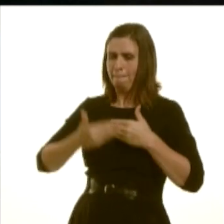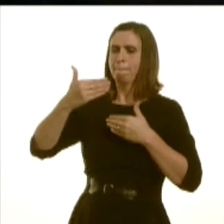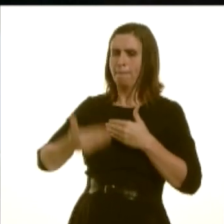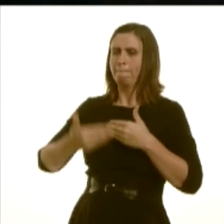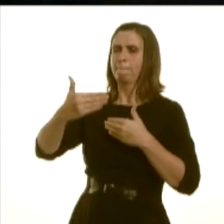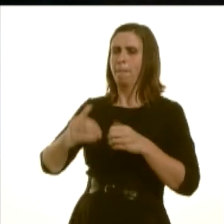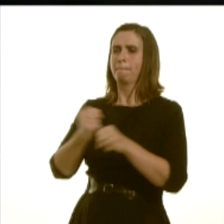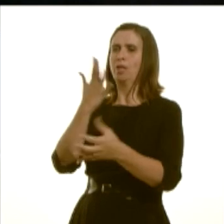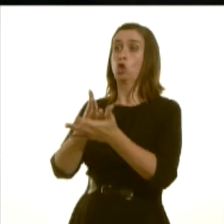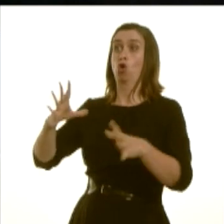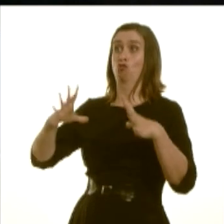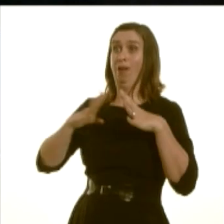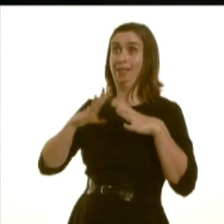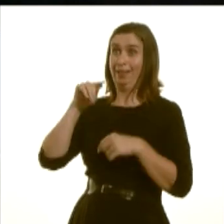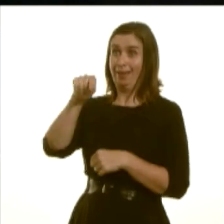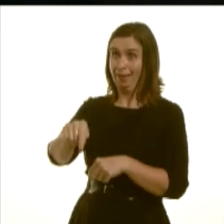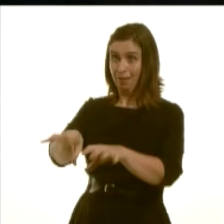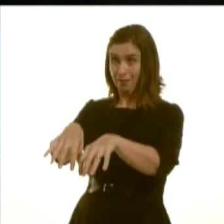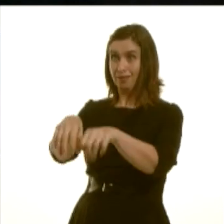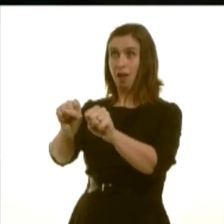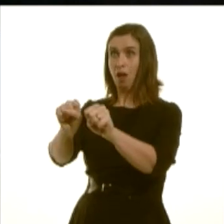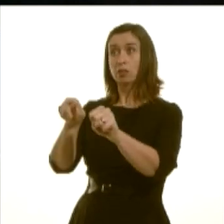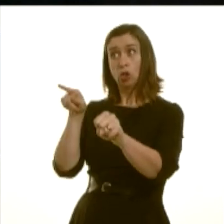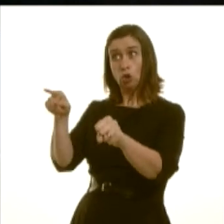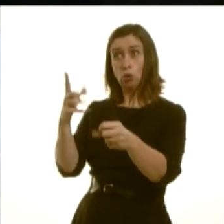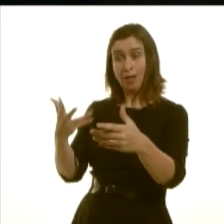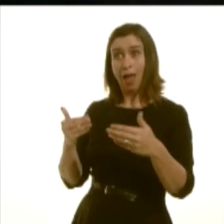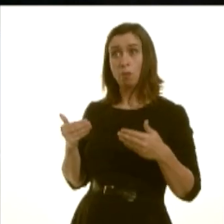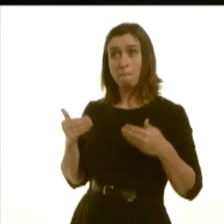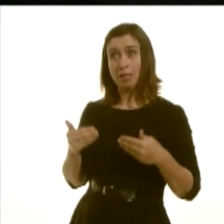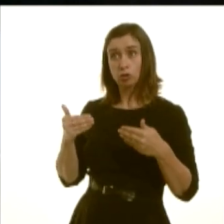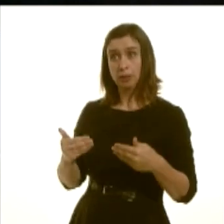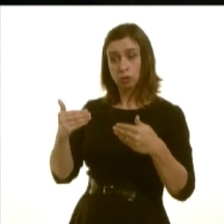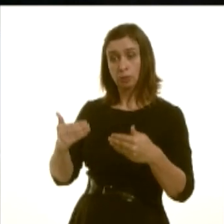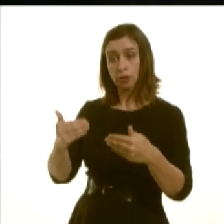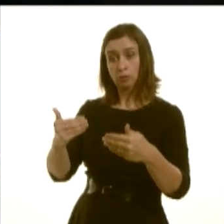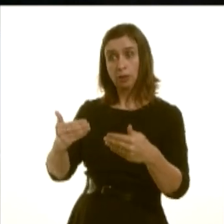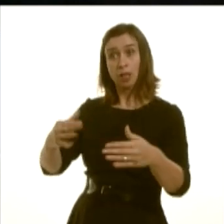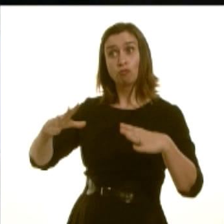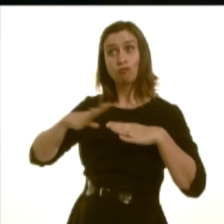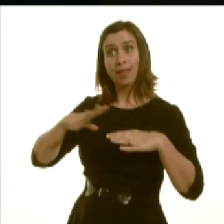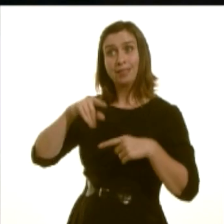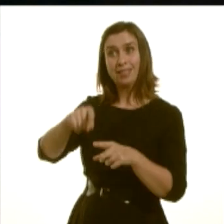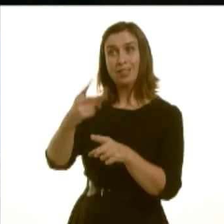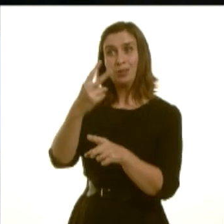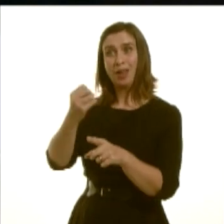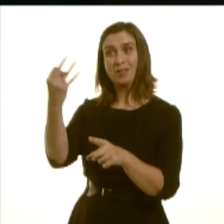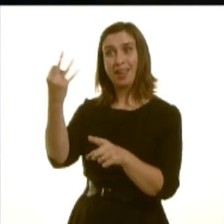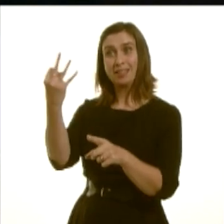that new franchise to start. Could you tell us where we are on that timetable? Are you confident that everything will be in place by 2018? As you will be well aware, this is